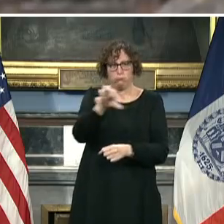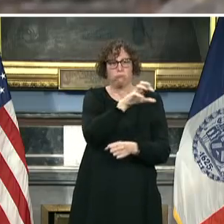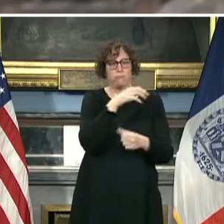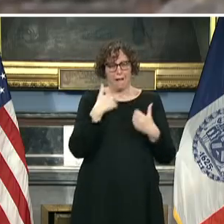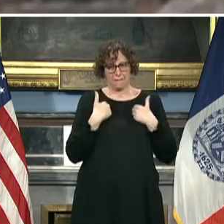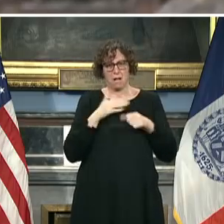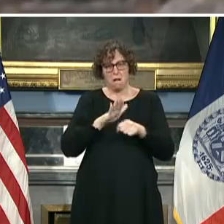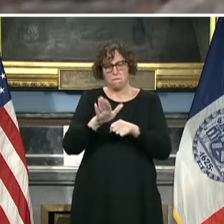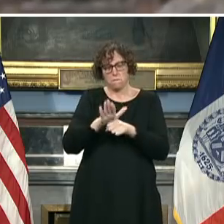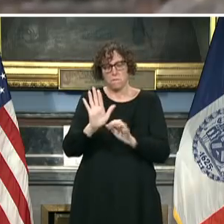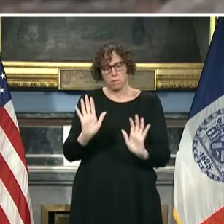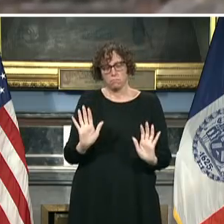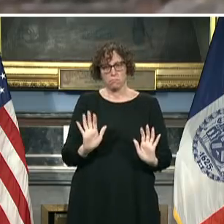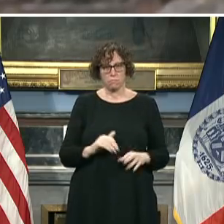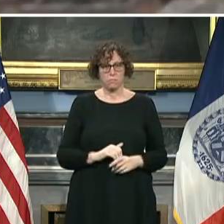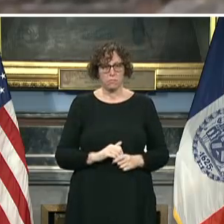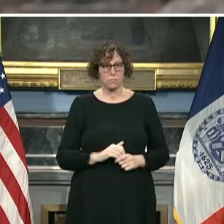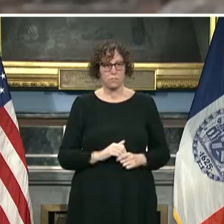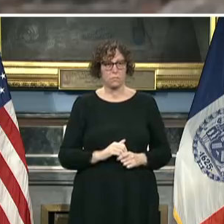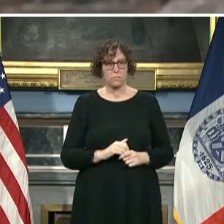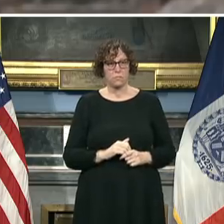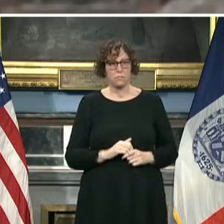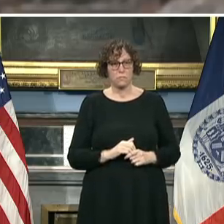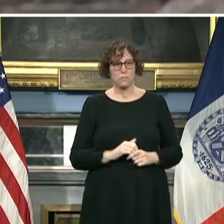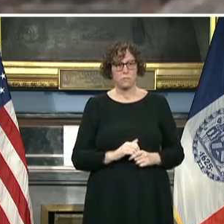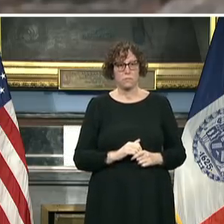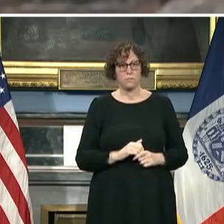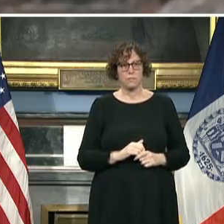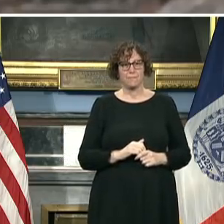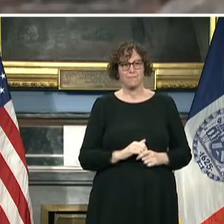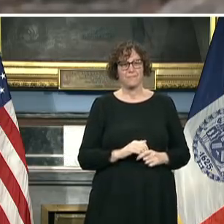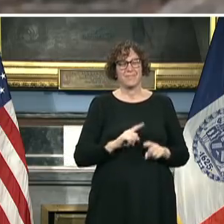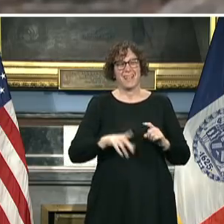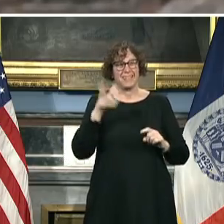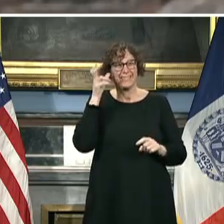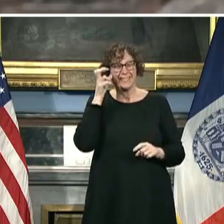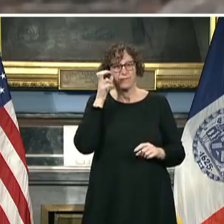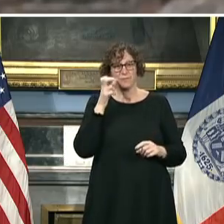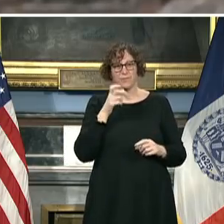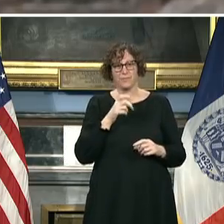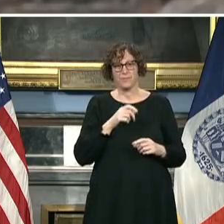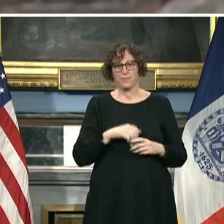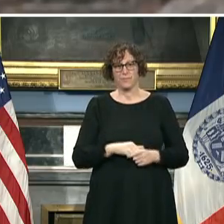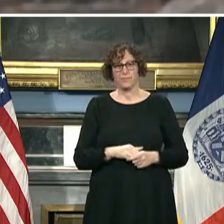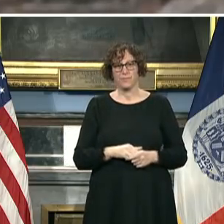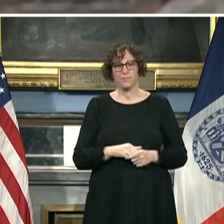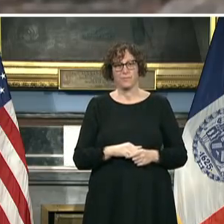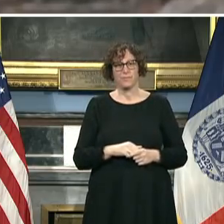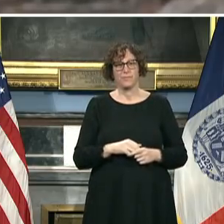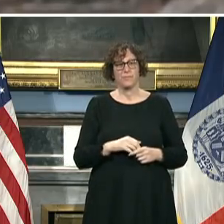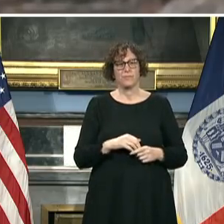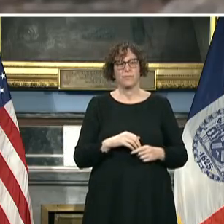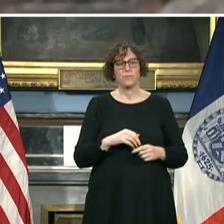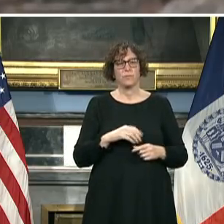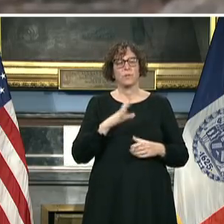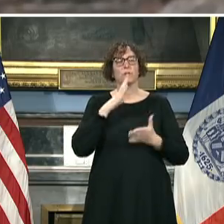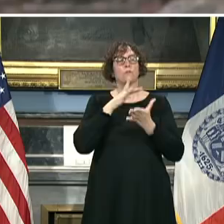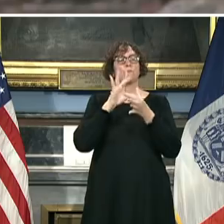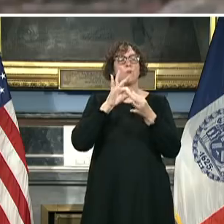BRINGING IN OUTSIDE FORCES. [ INAUDIBLE